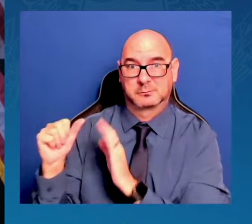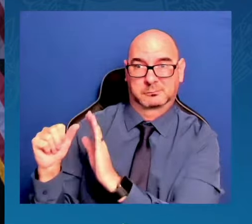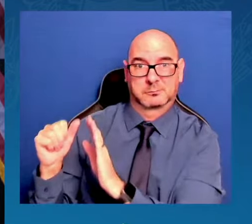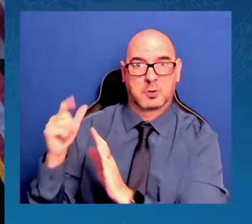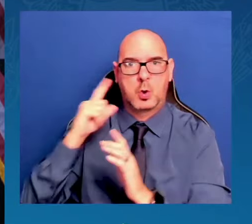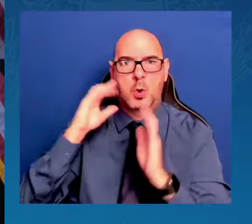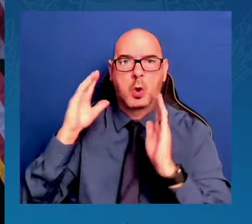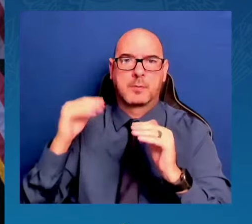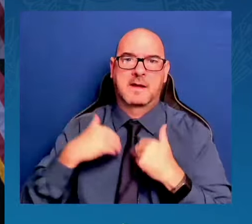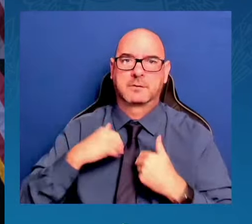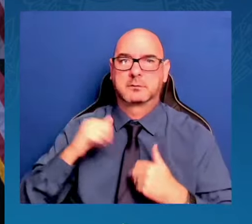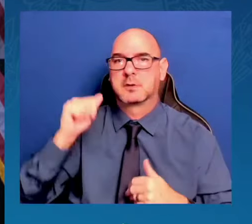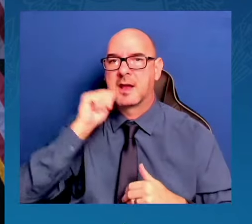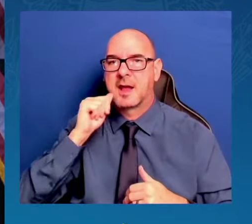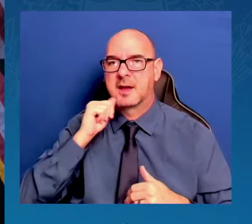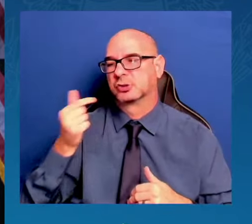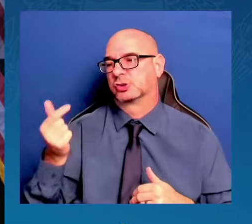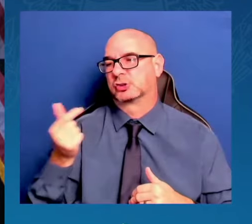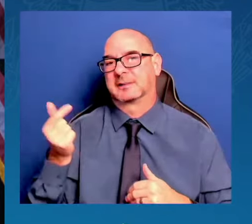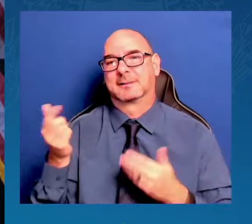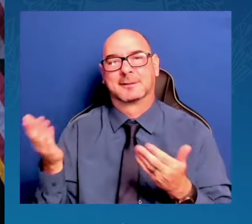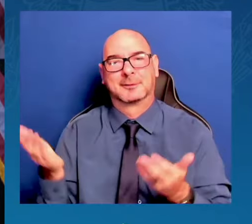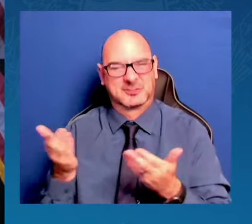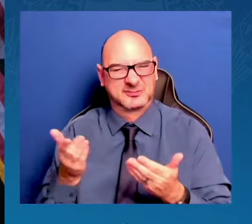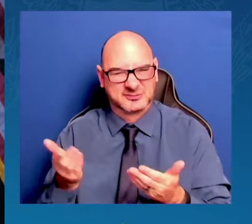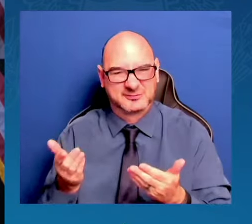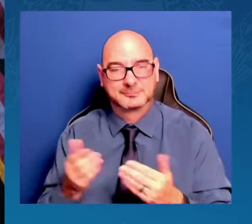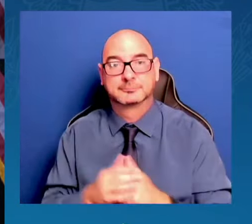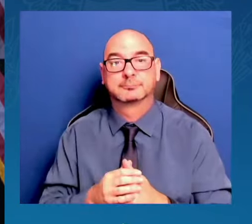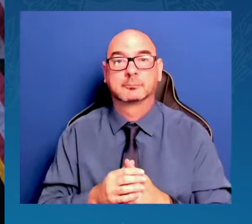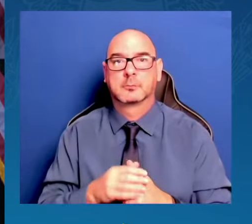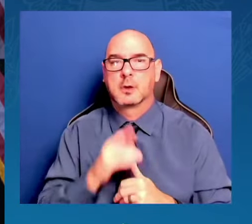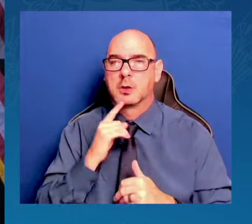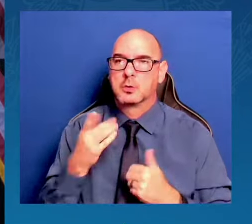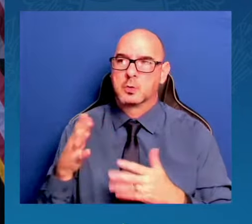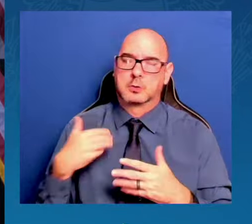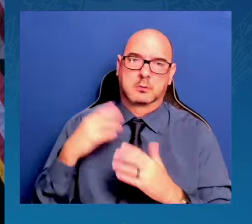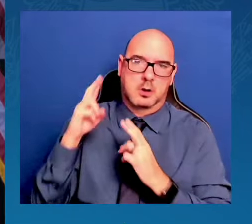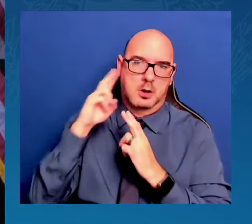So it is my incredible honor to introduce an amazing human